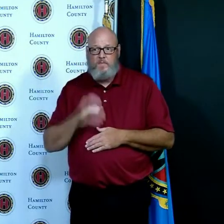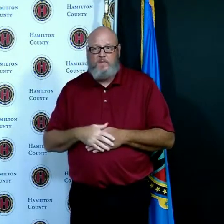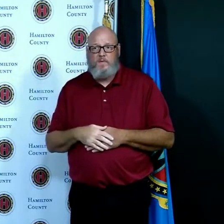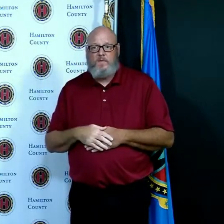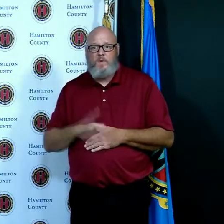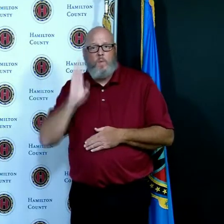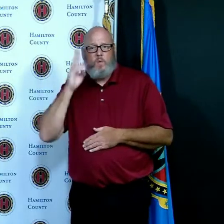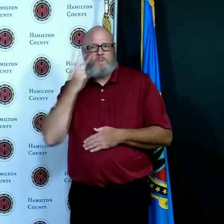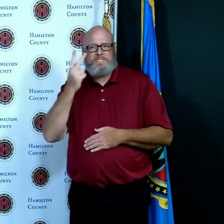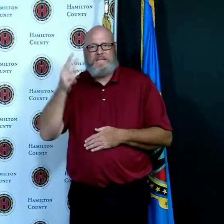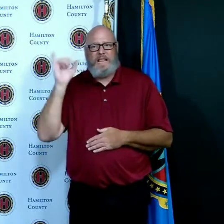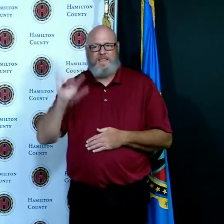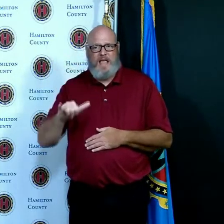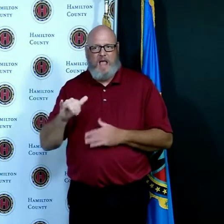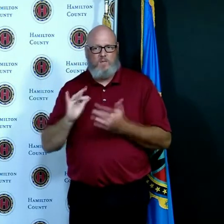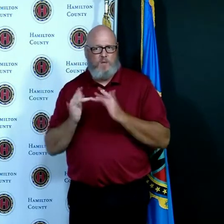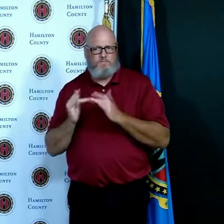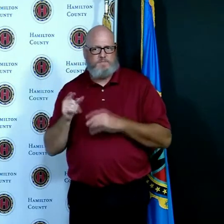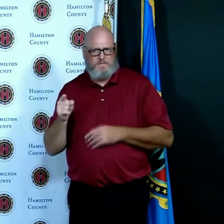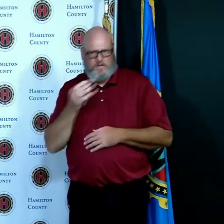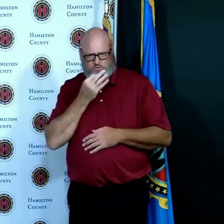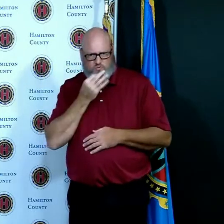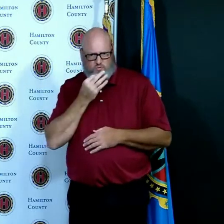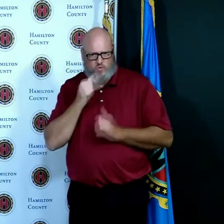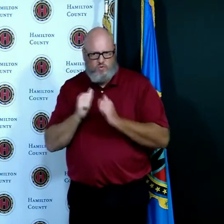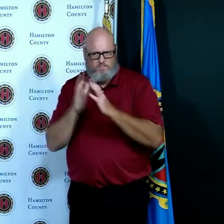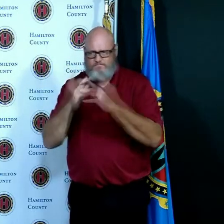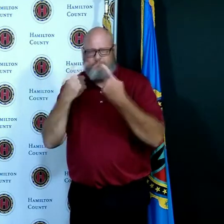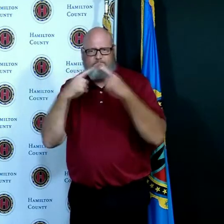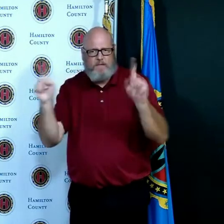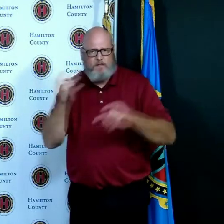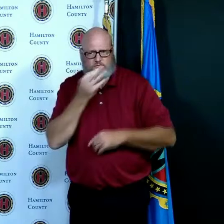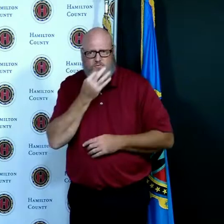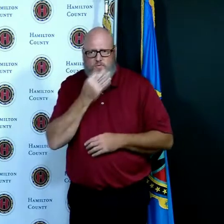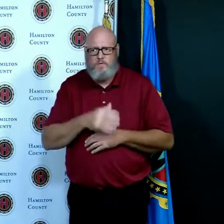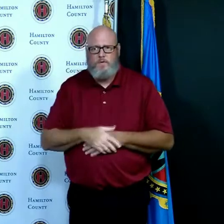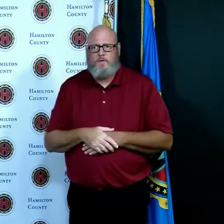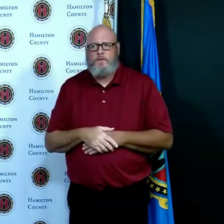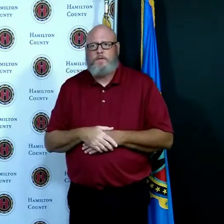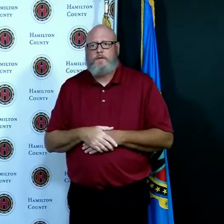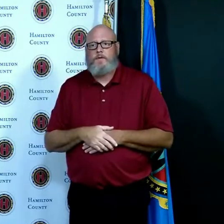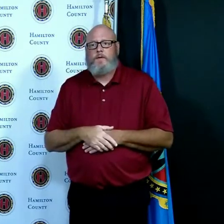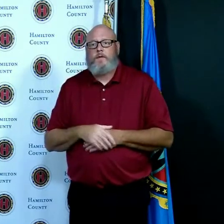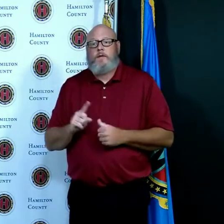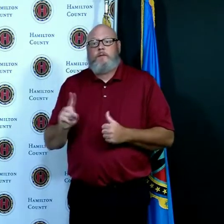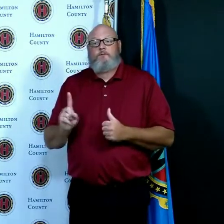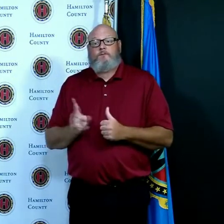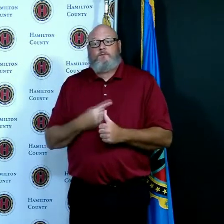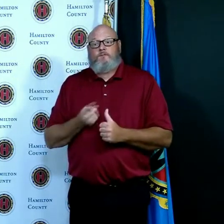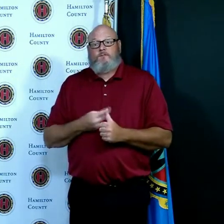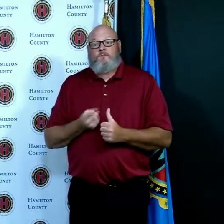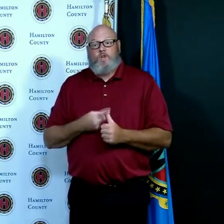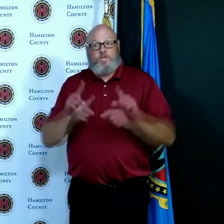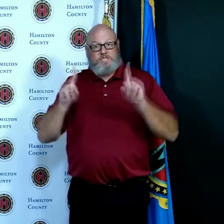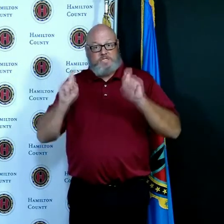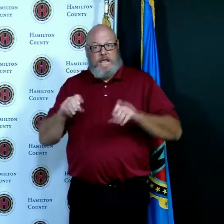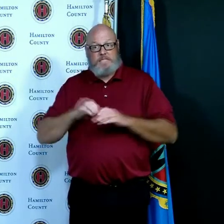this week I believe our first testing within Cincinnati Public Library location will go live this Friday